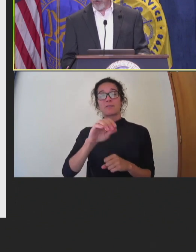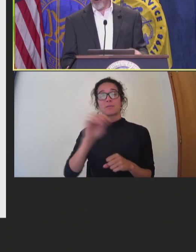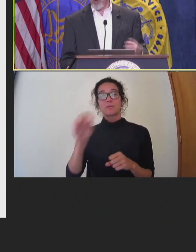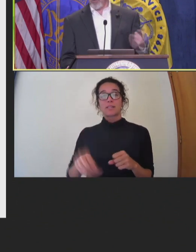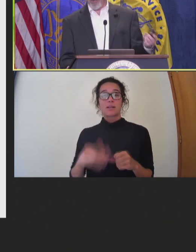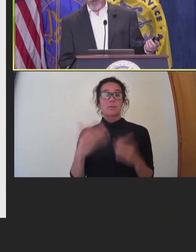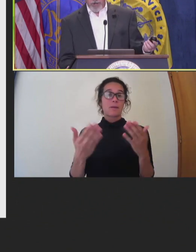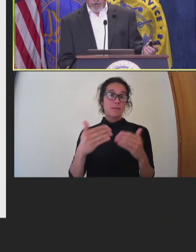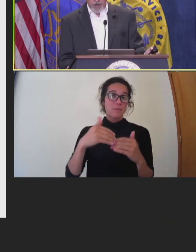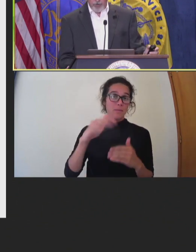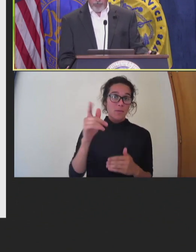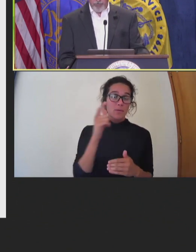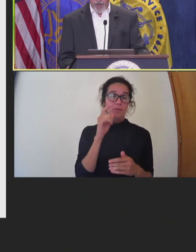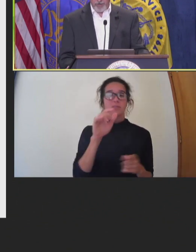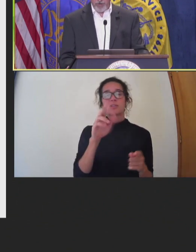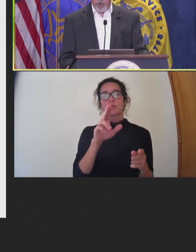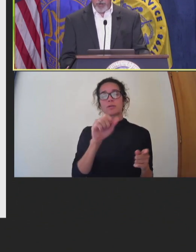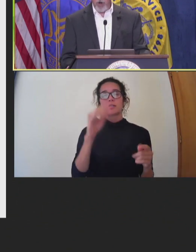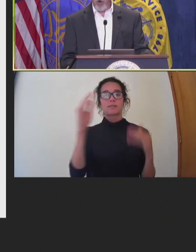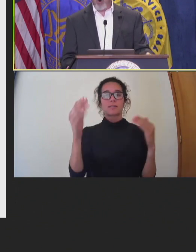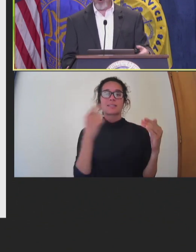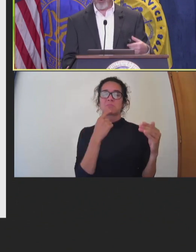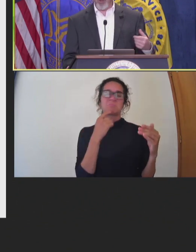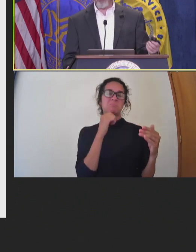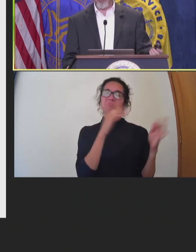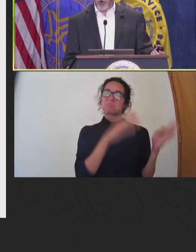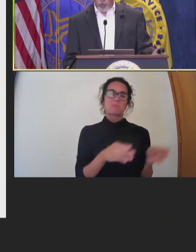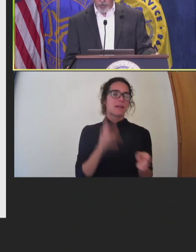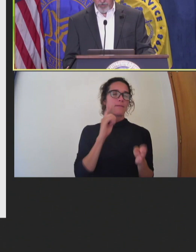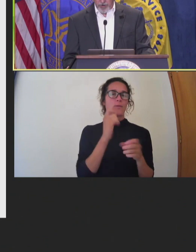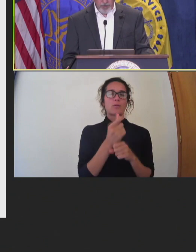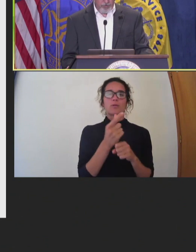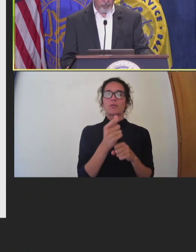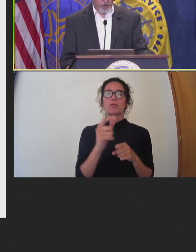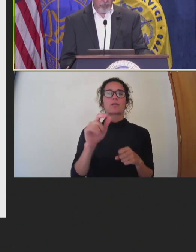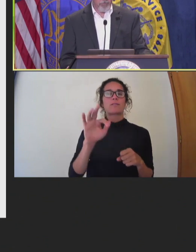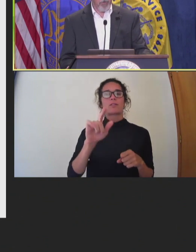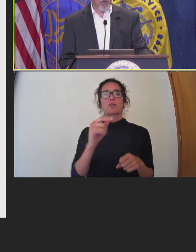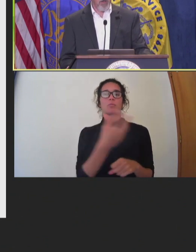don't plan to get an annual flu vaccine or are unsure whether they're going to do so.